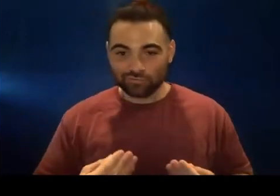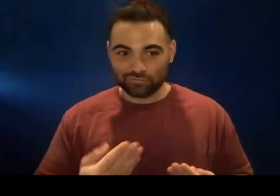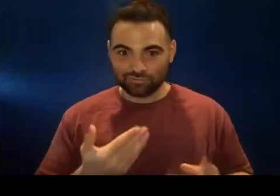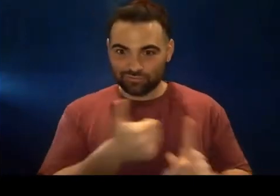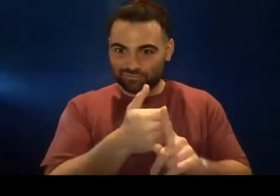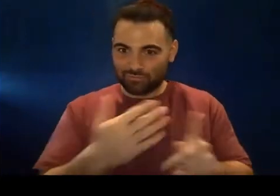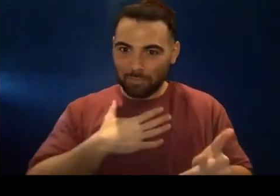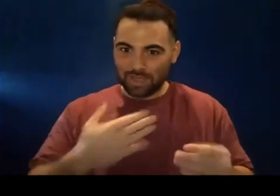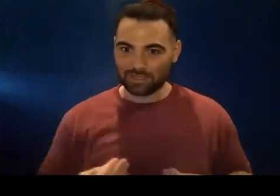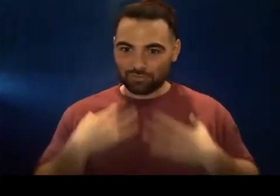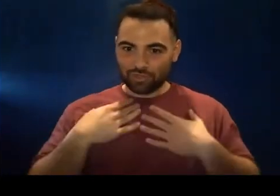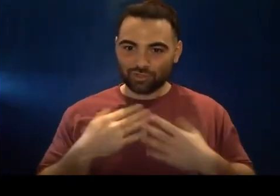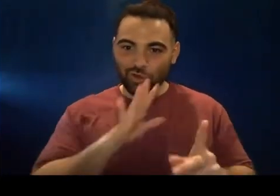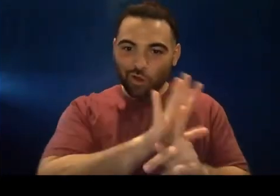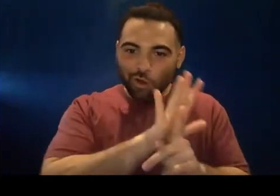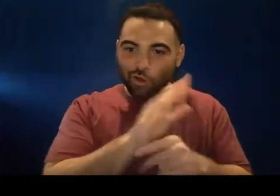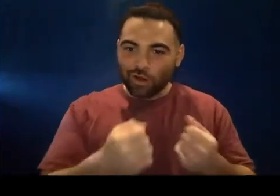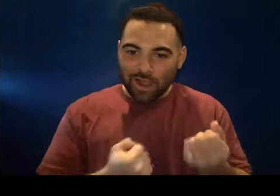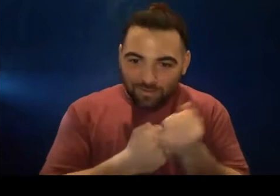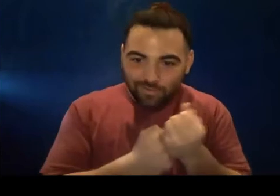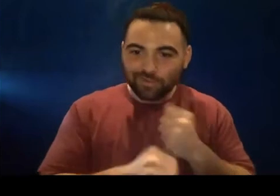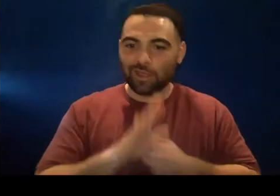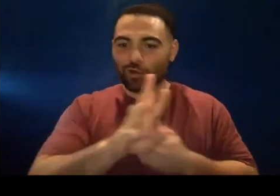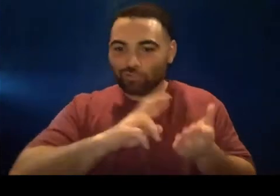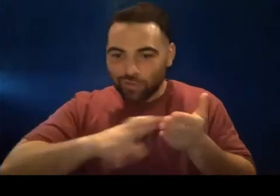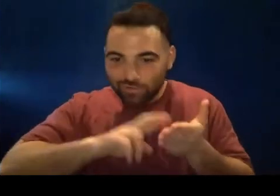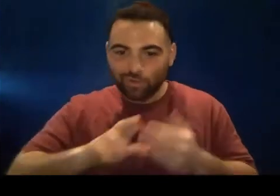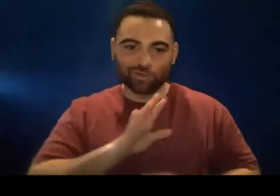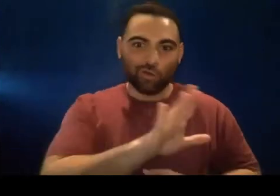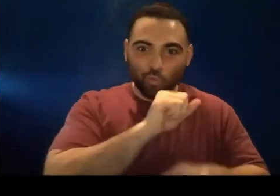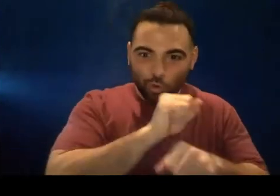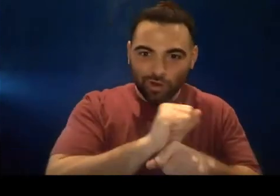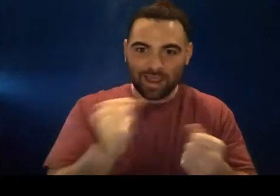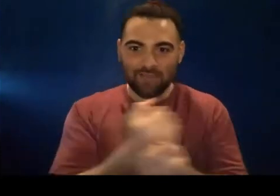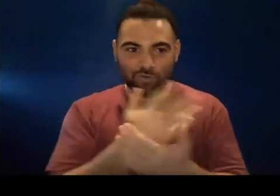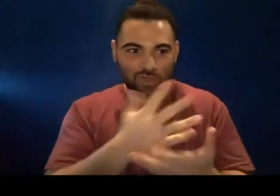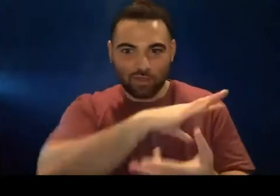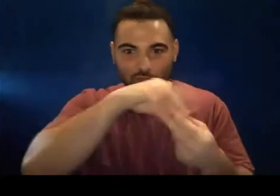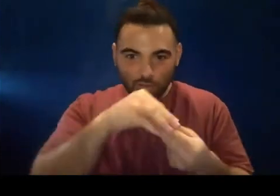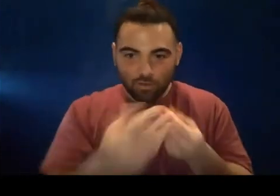advocacy and her research all combined make for a compelling story for me,